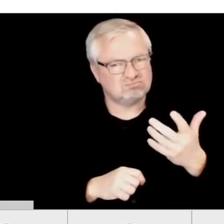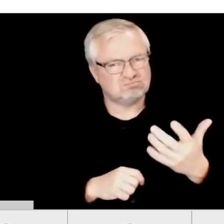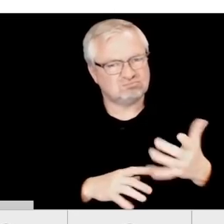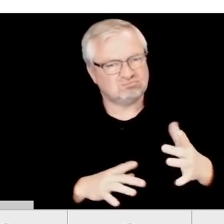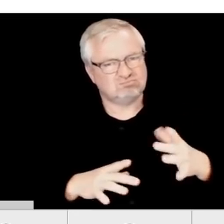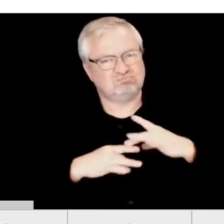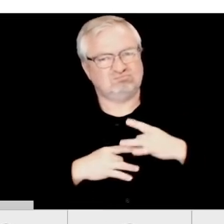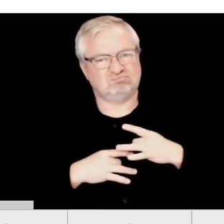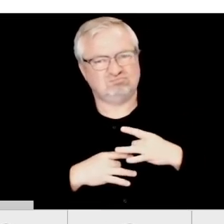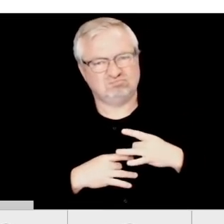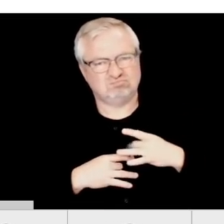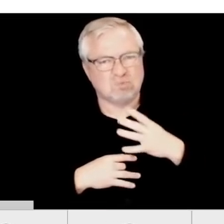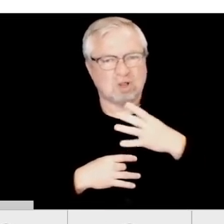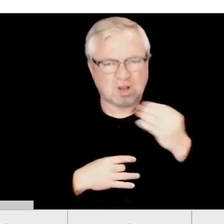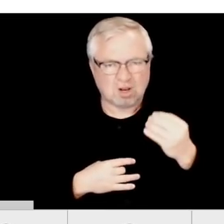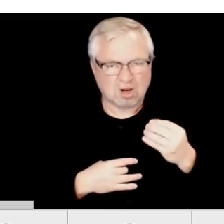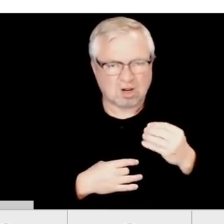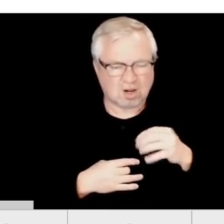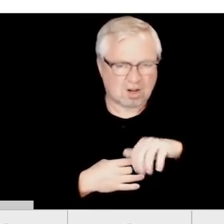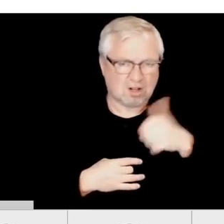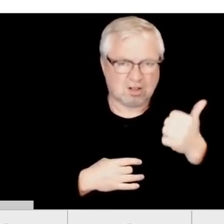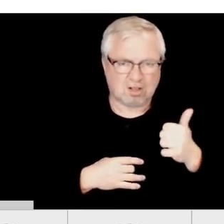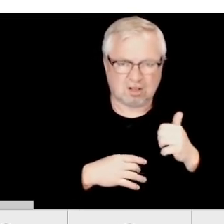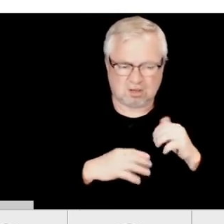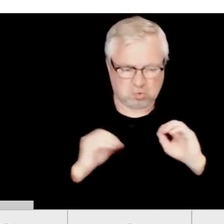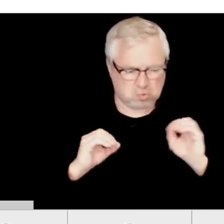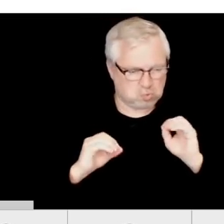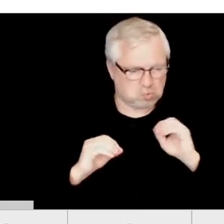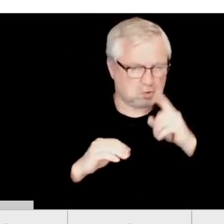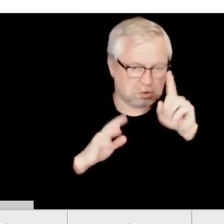All those parameters together, there are a number of different combinations